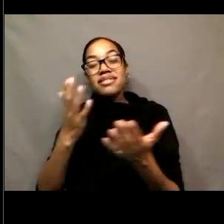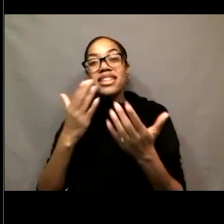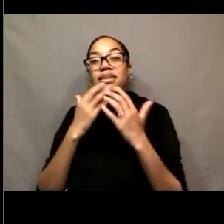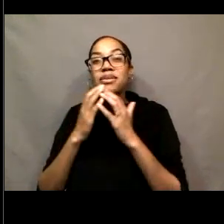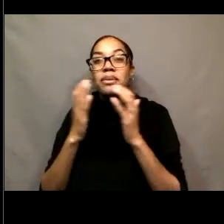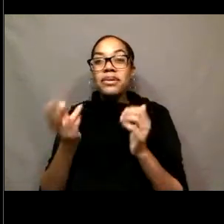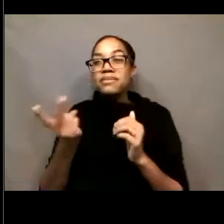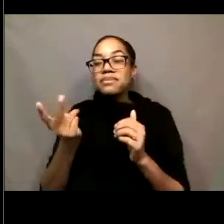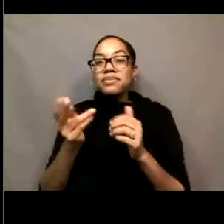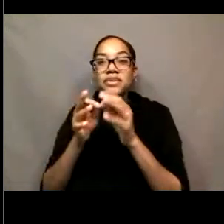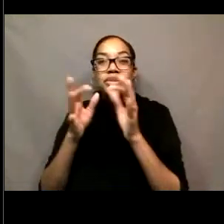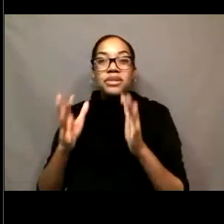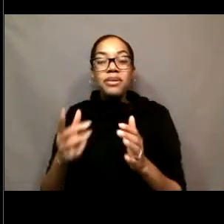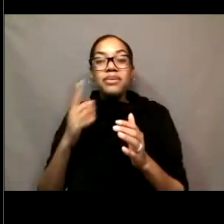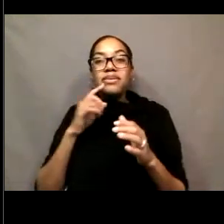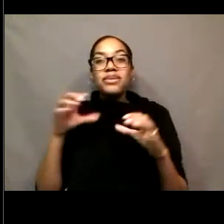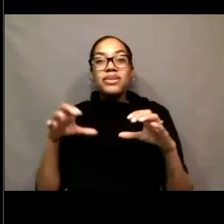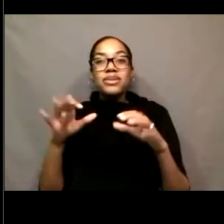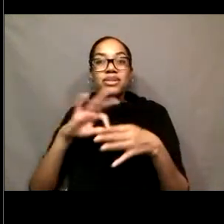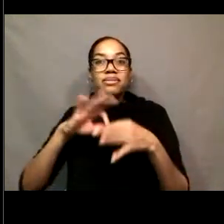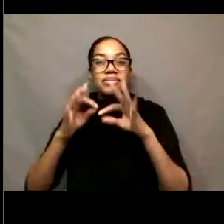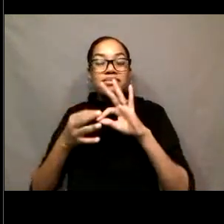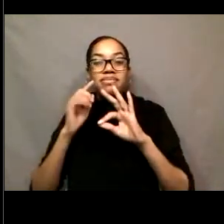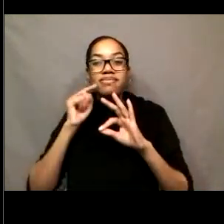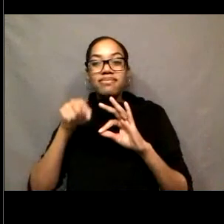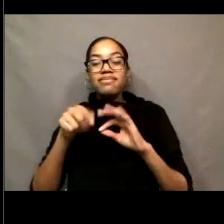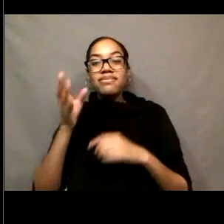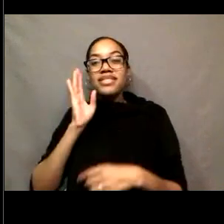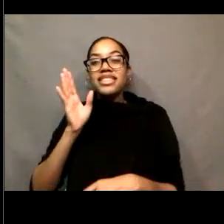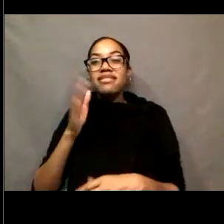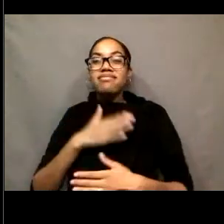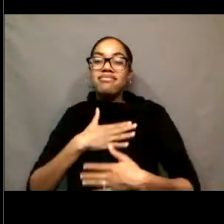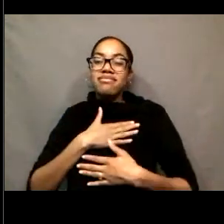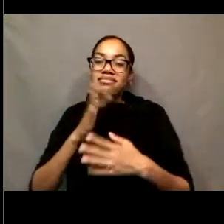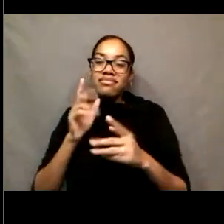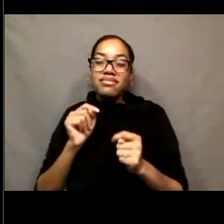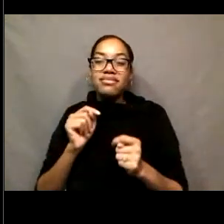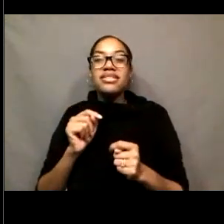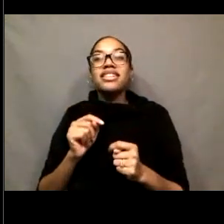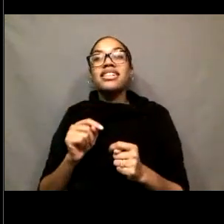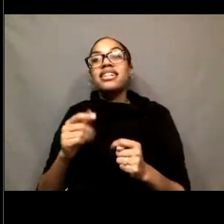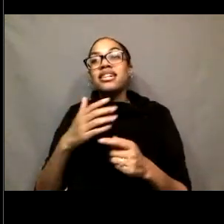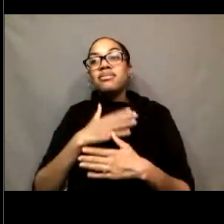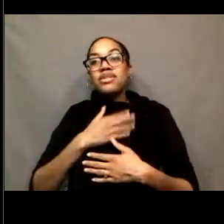for doing our American sign language interpretation we very much appreciate that. Appreciate your time today Dave,